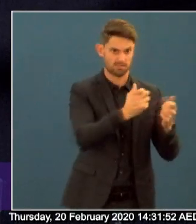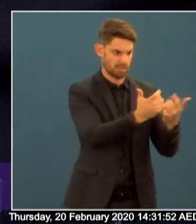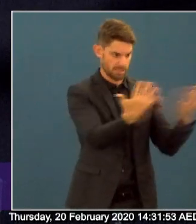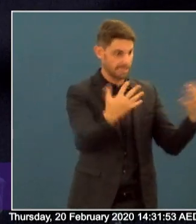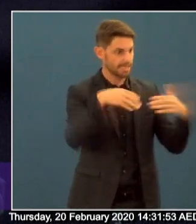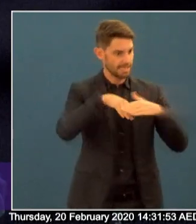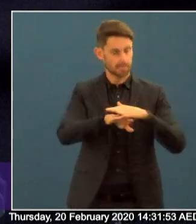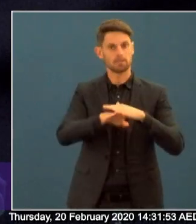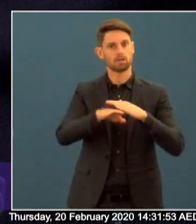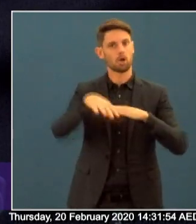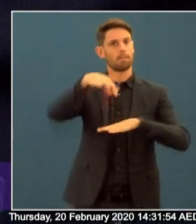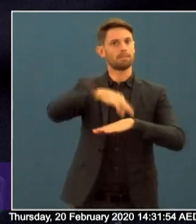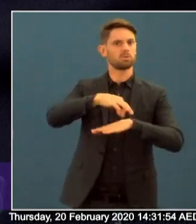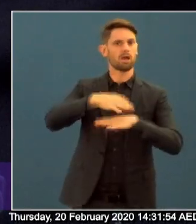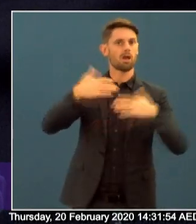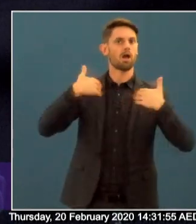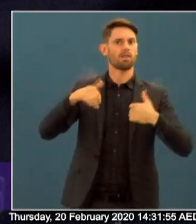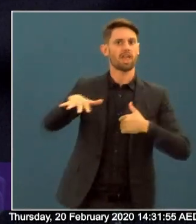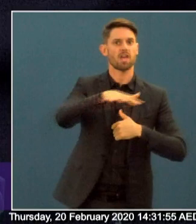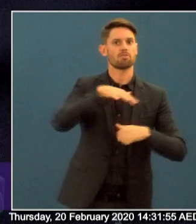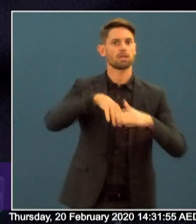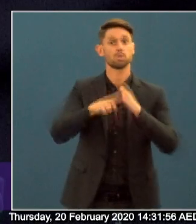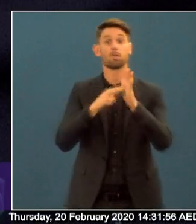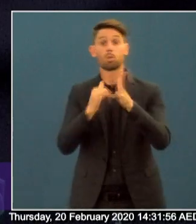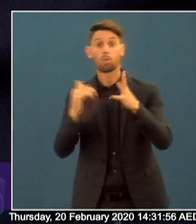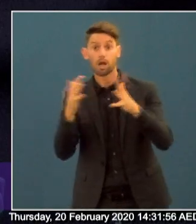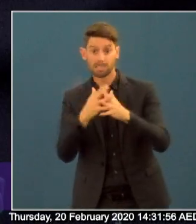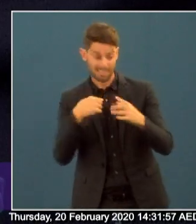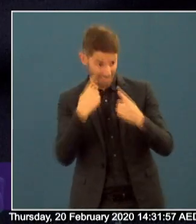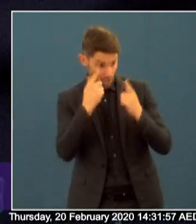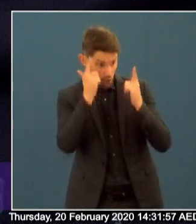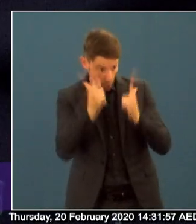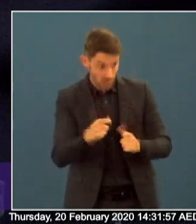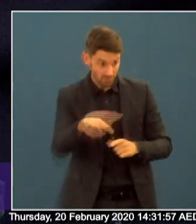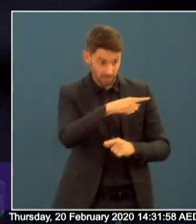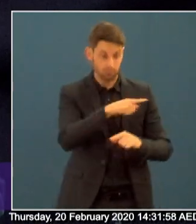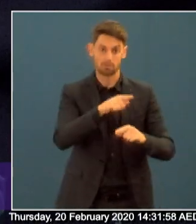we saw a very high proportional representation in both emergency department presentations,